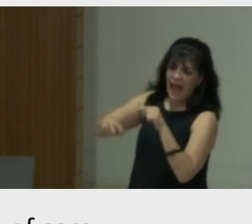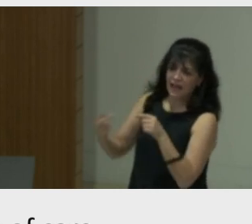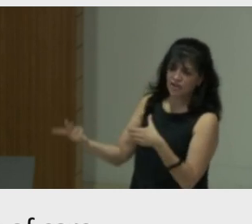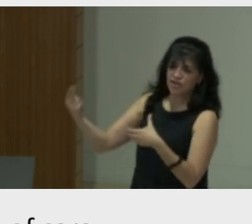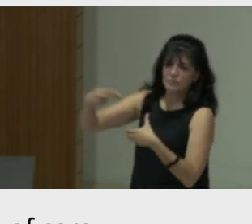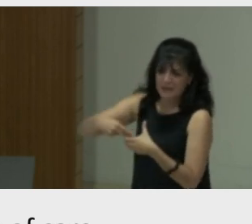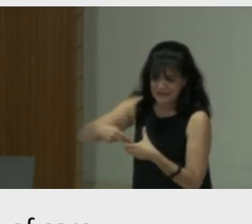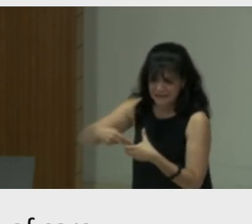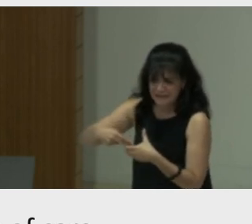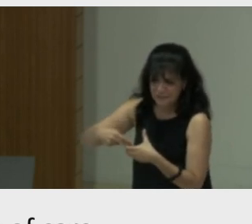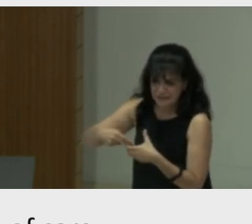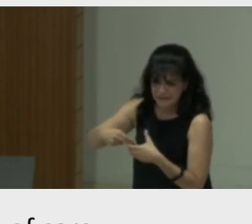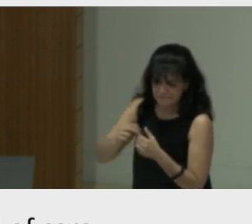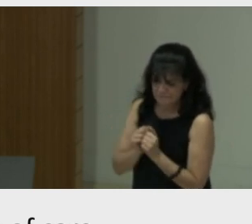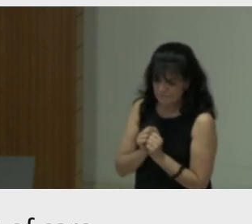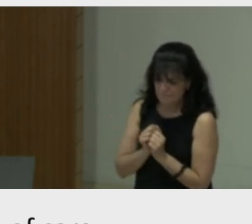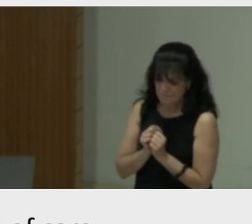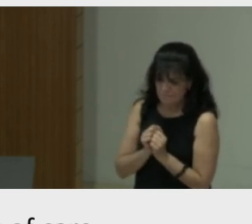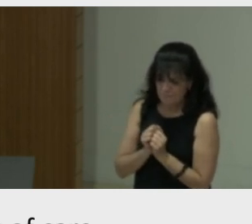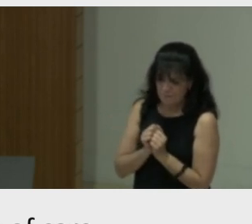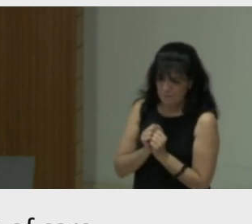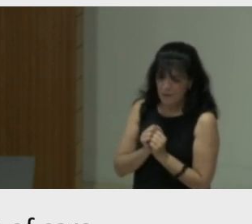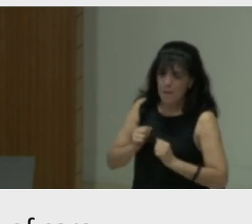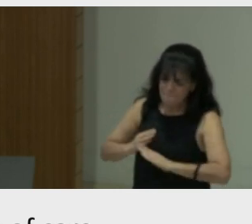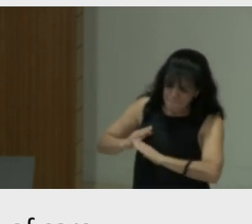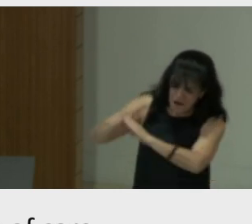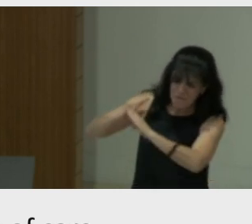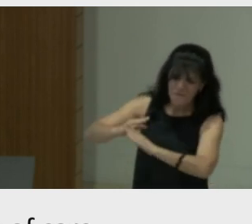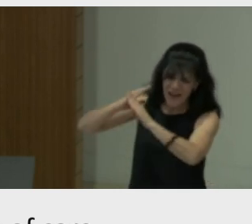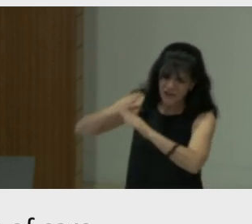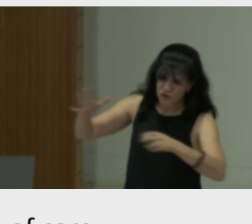Much still prevents them from being fully enfranchised."